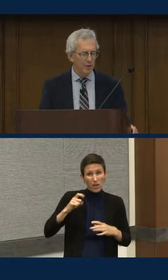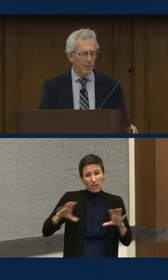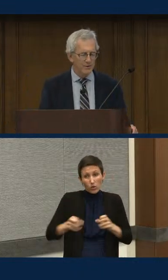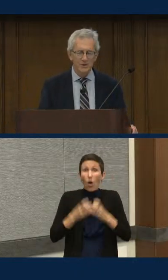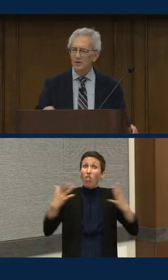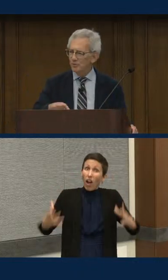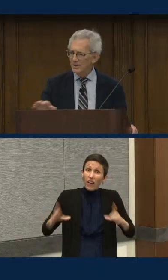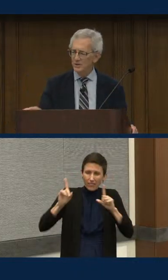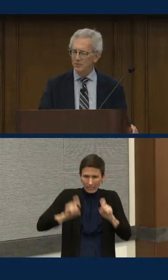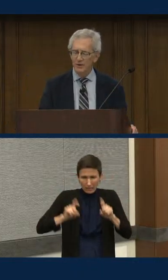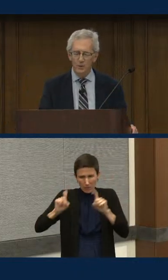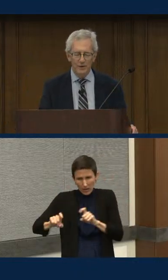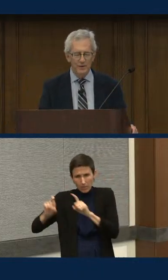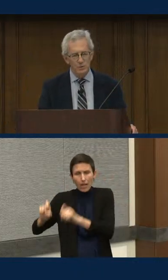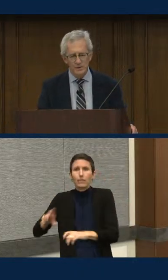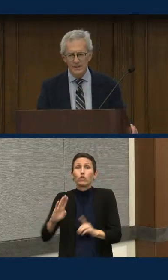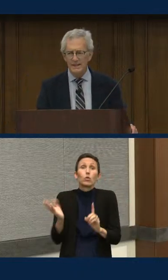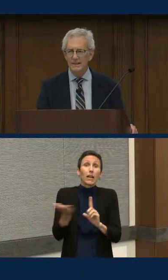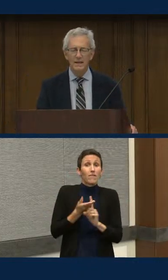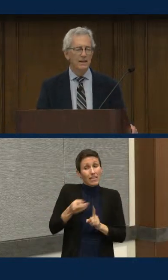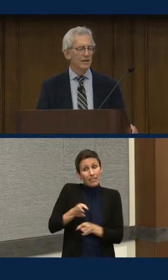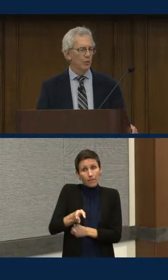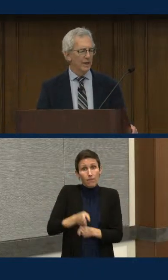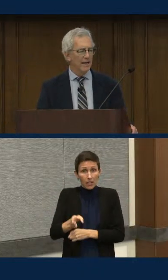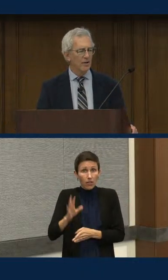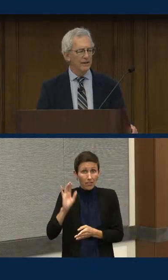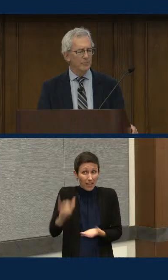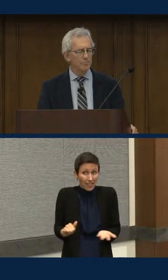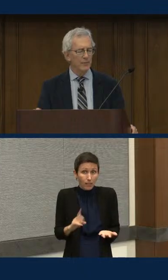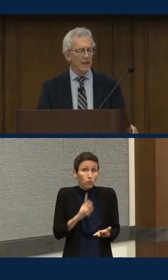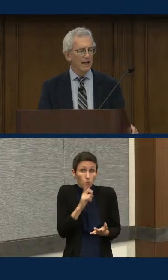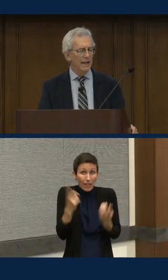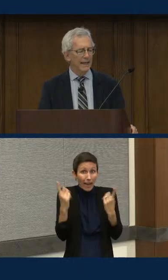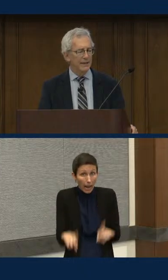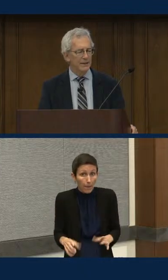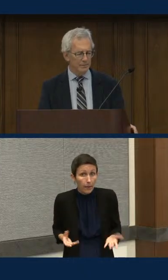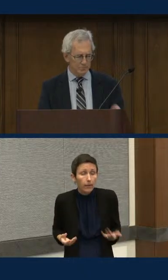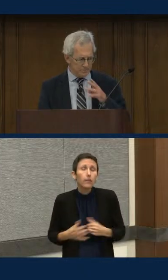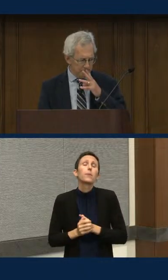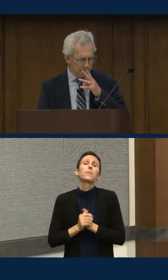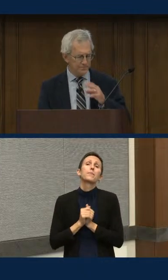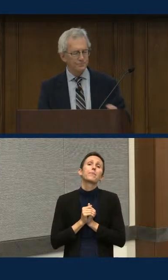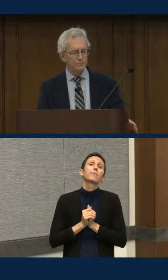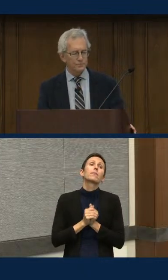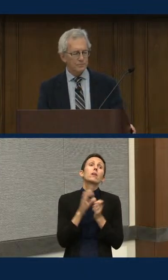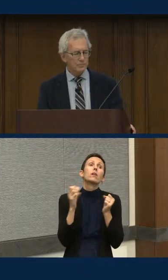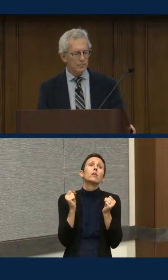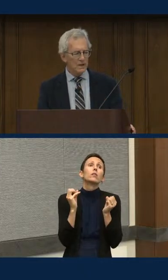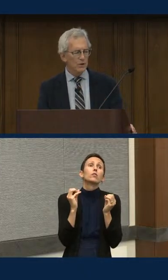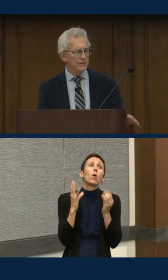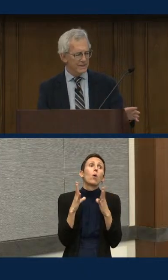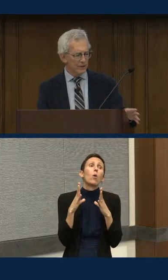field that this was indeed the